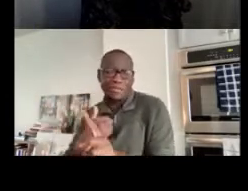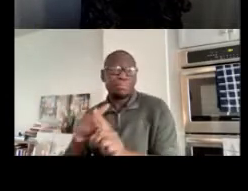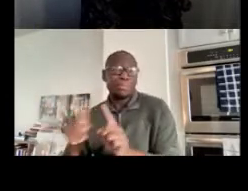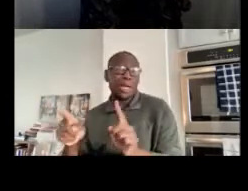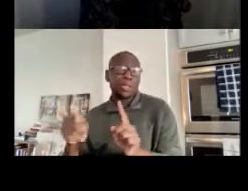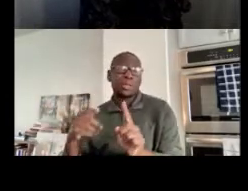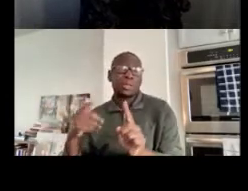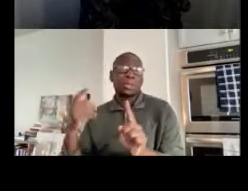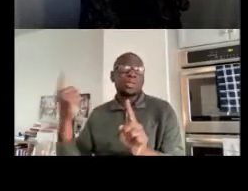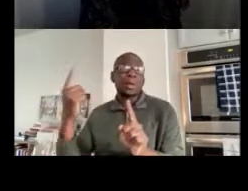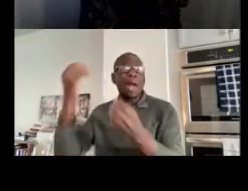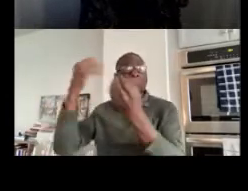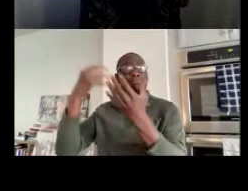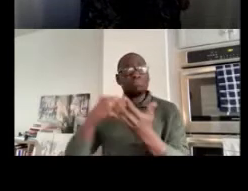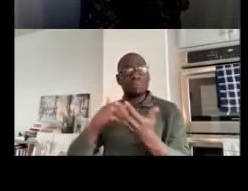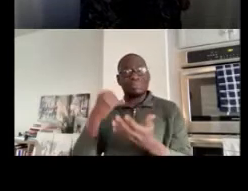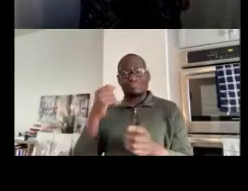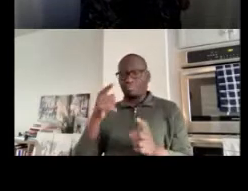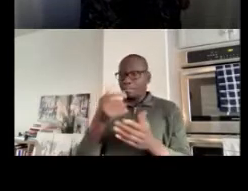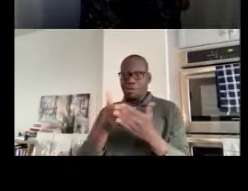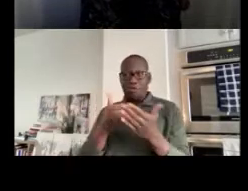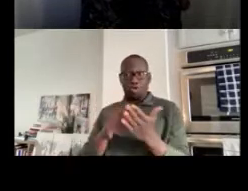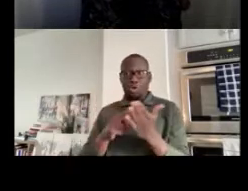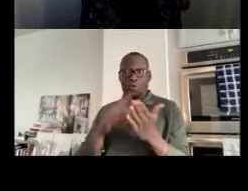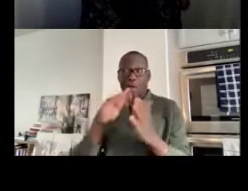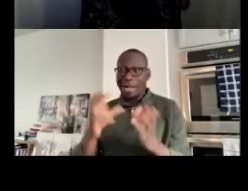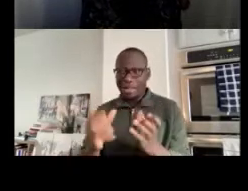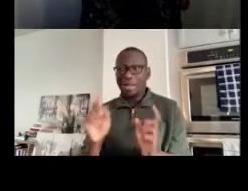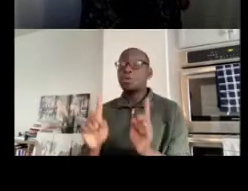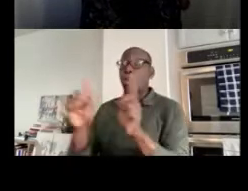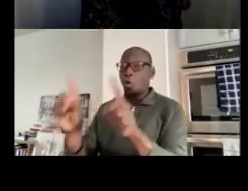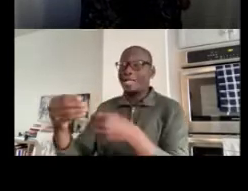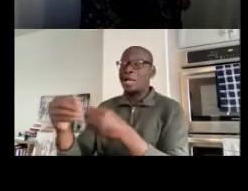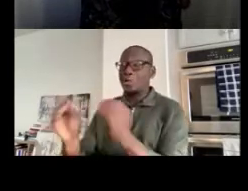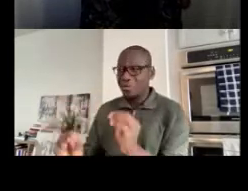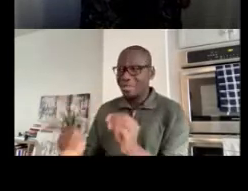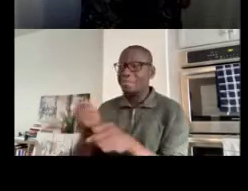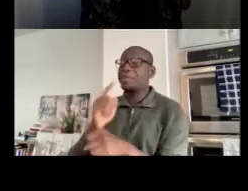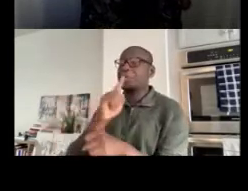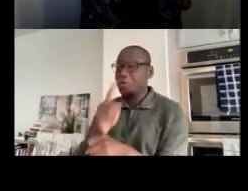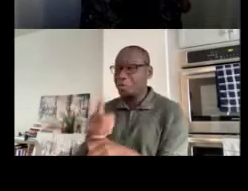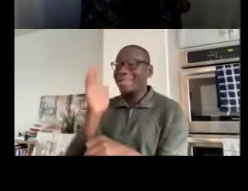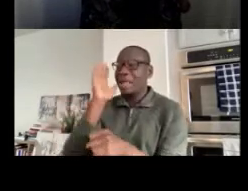who had disabilities, myself a deaf individual included. Before I registered for class, I went